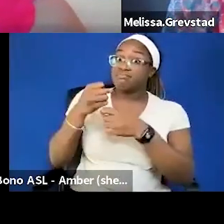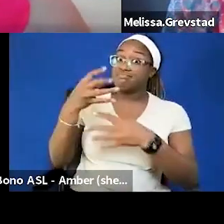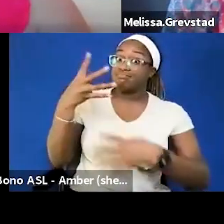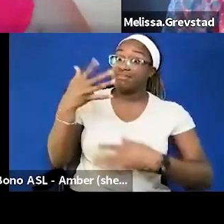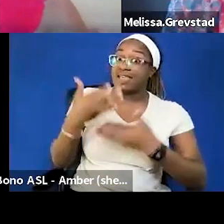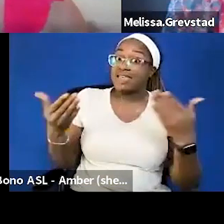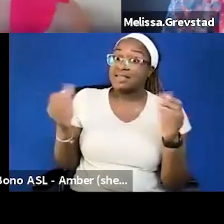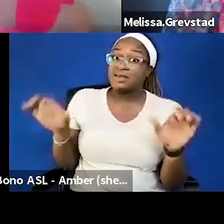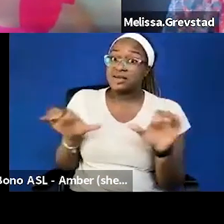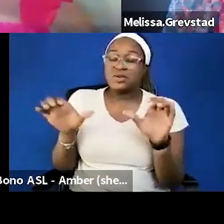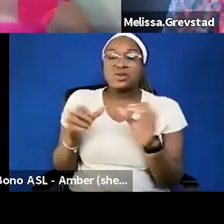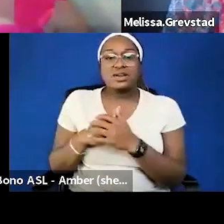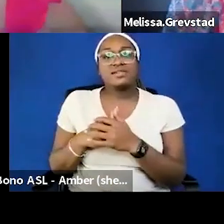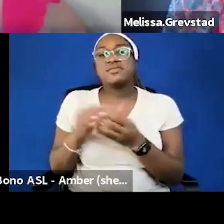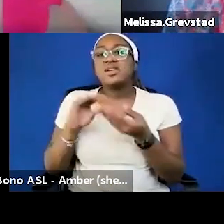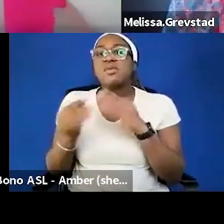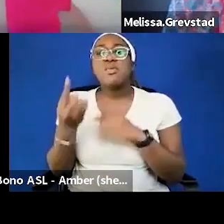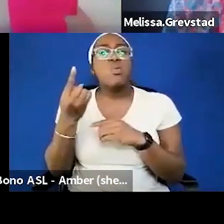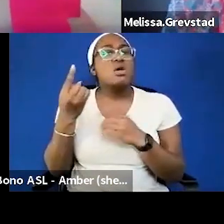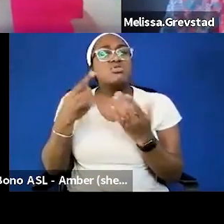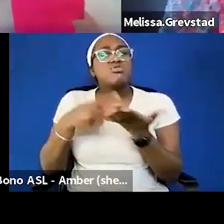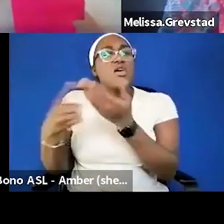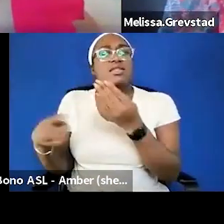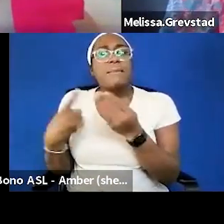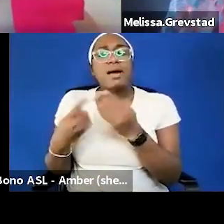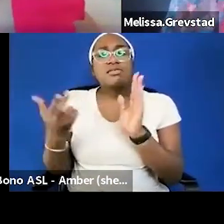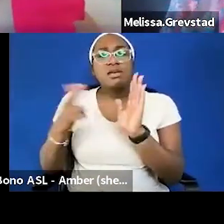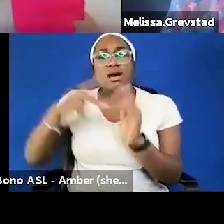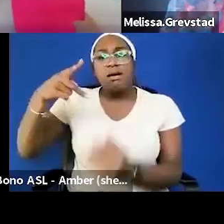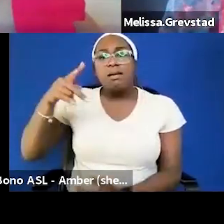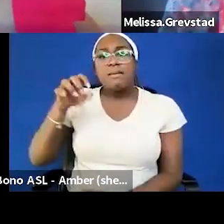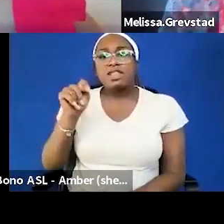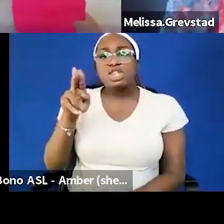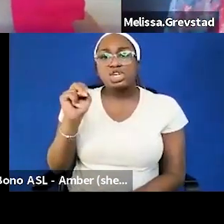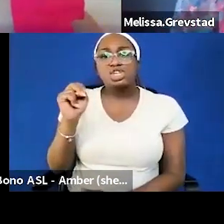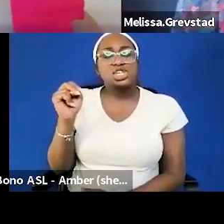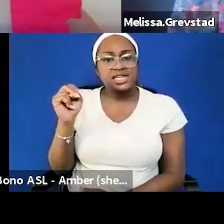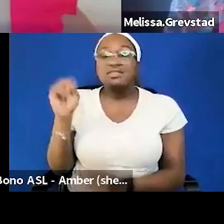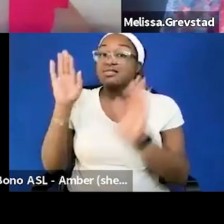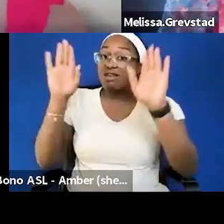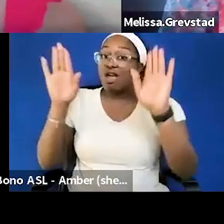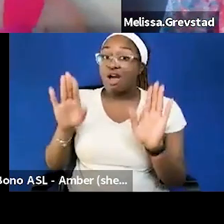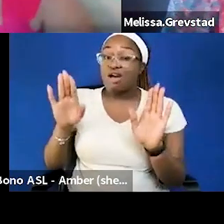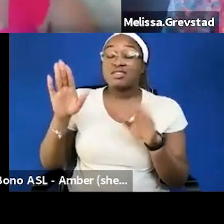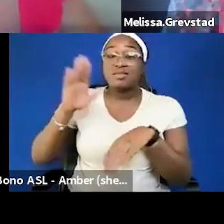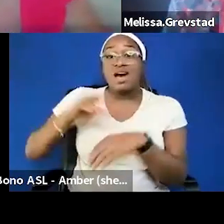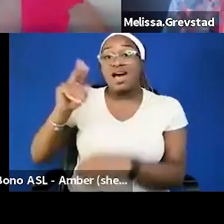Number one, I don't know if you've talked about the petition yet. There's a very important awesome petition on now for dot com slash sized freedom.